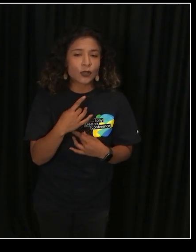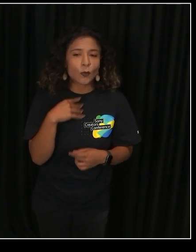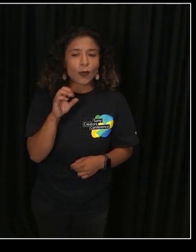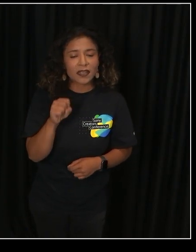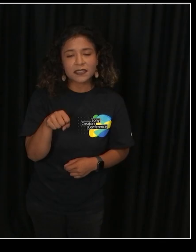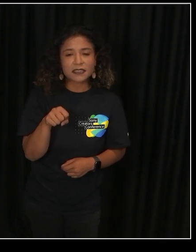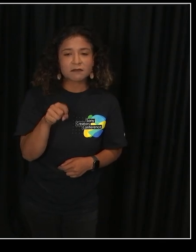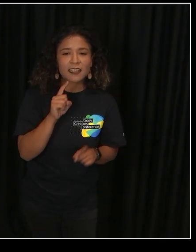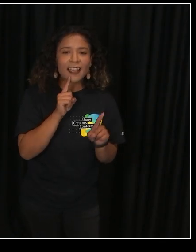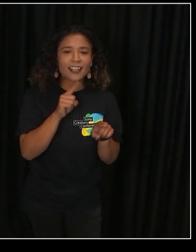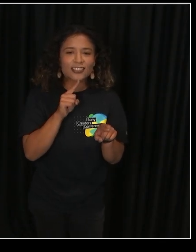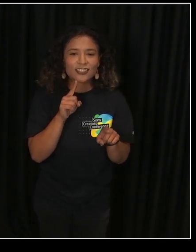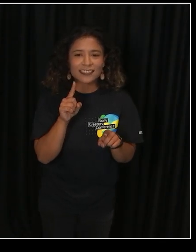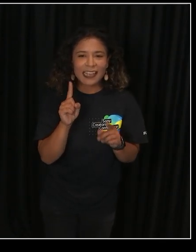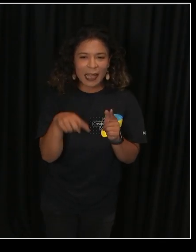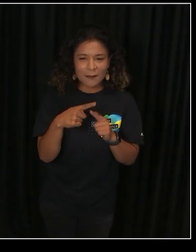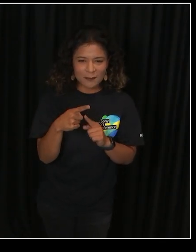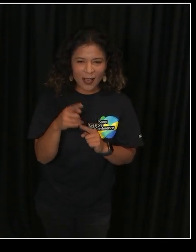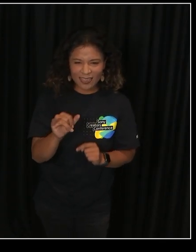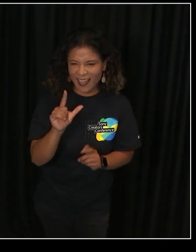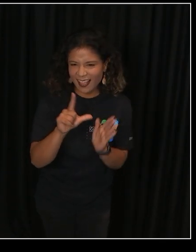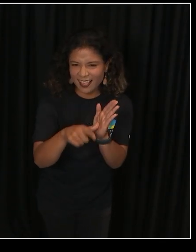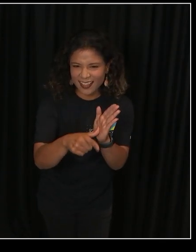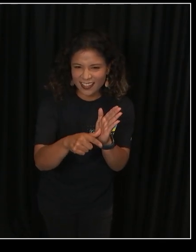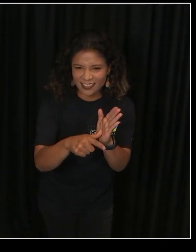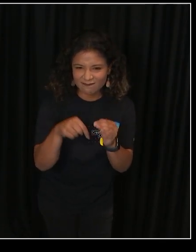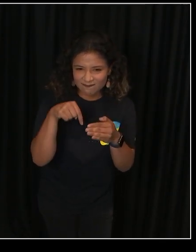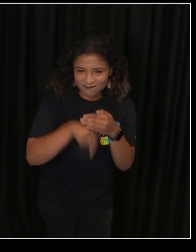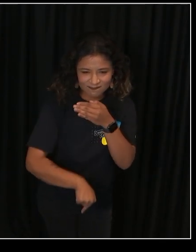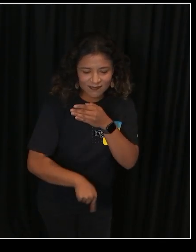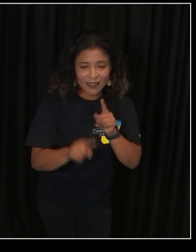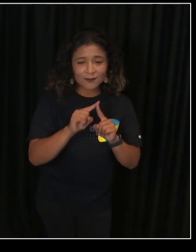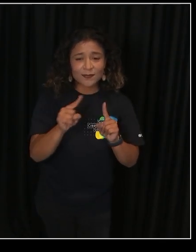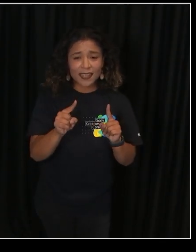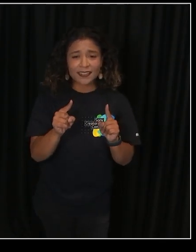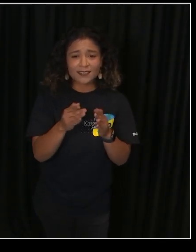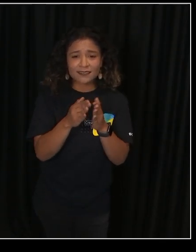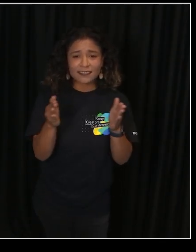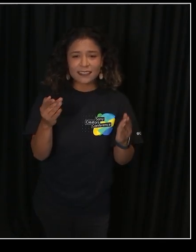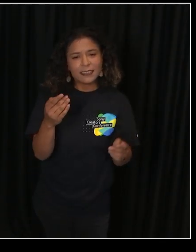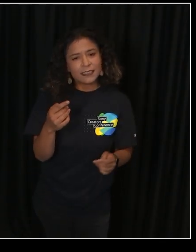I can answer questions about this later, but overall we decided it's about as fair as we can make it.